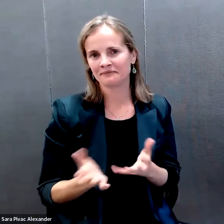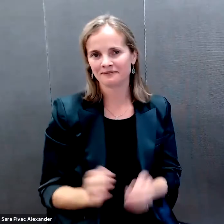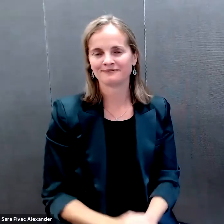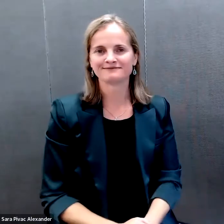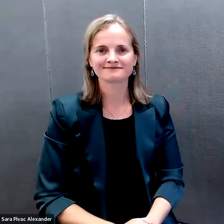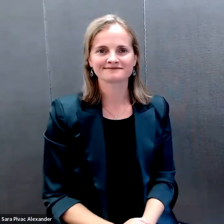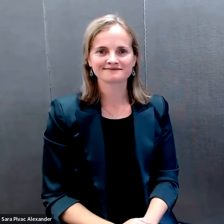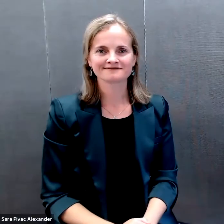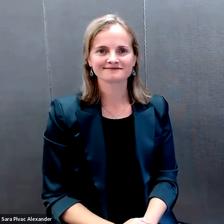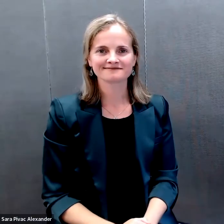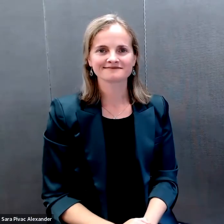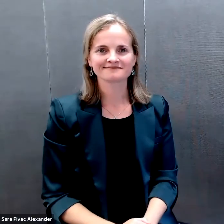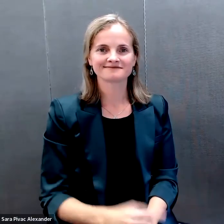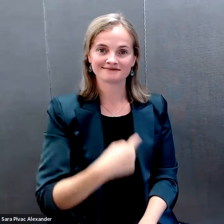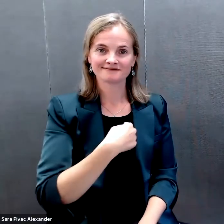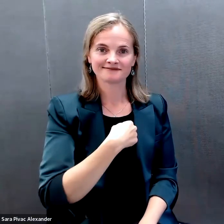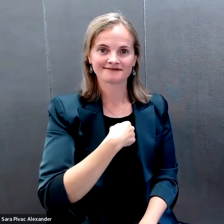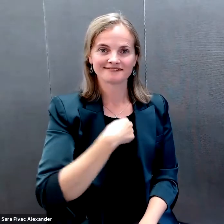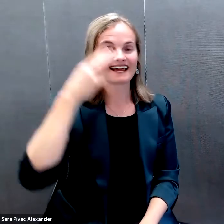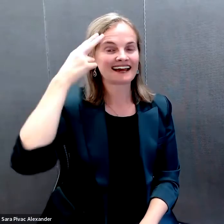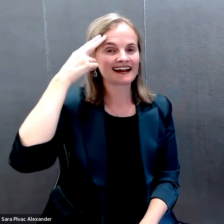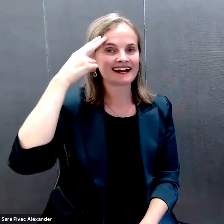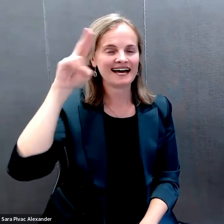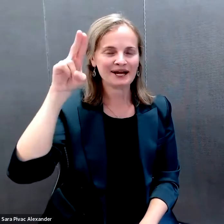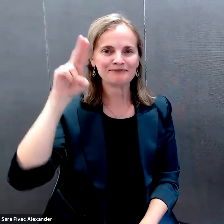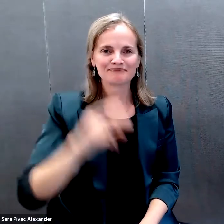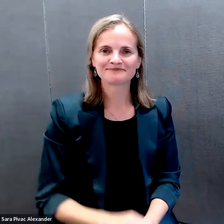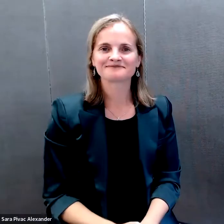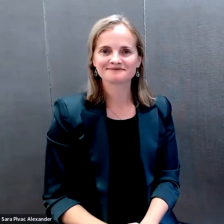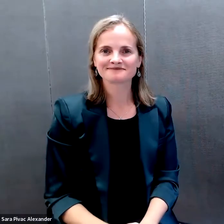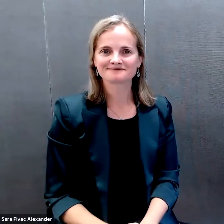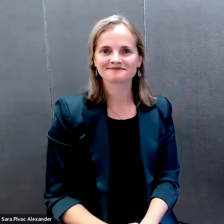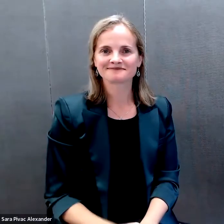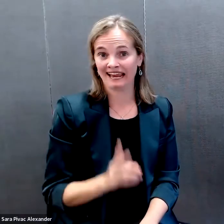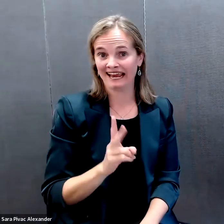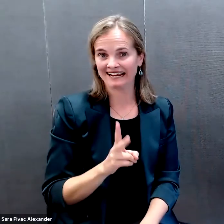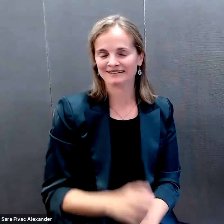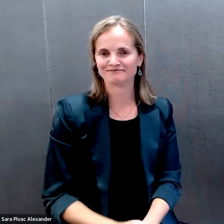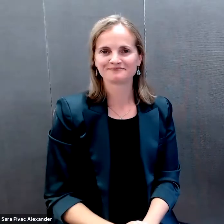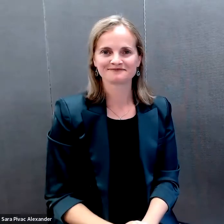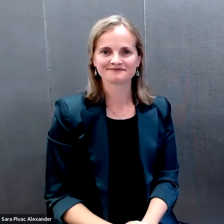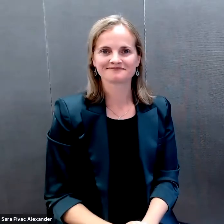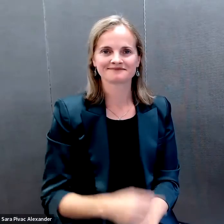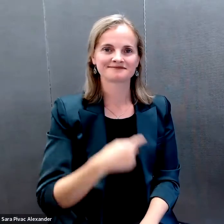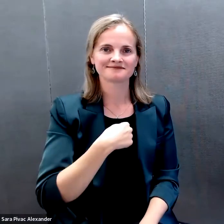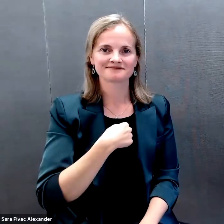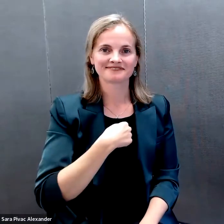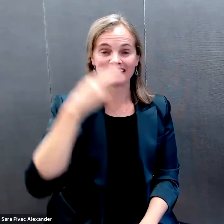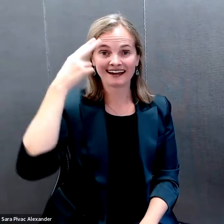and then spell your name my name again